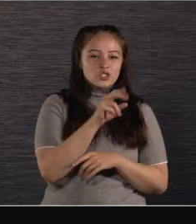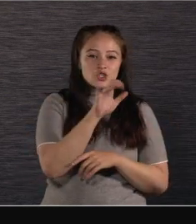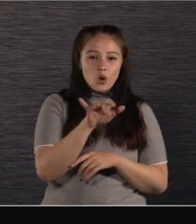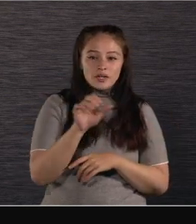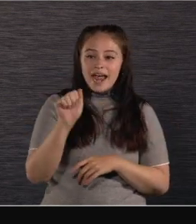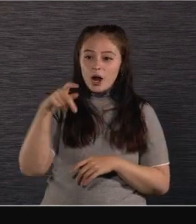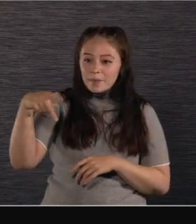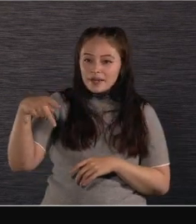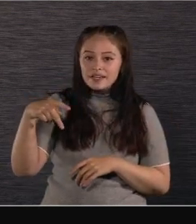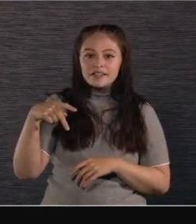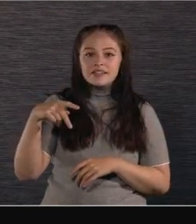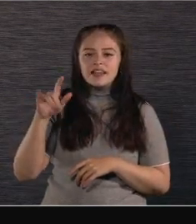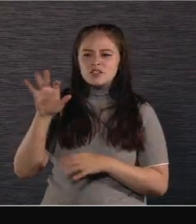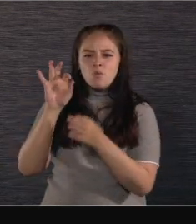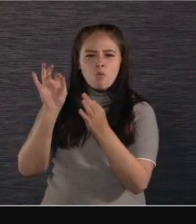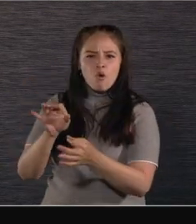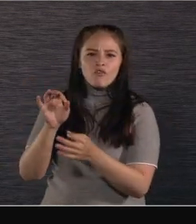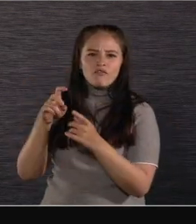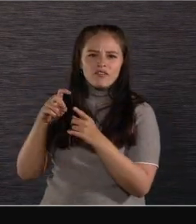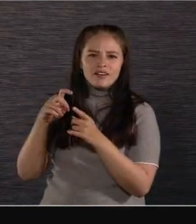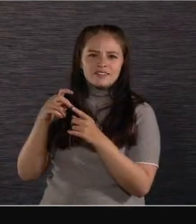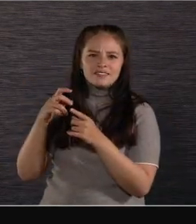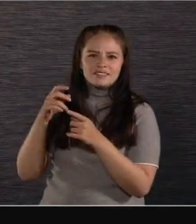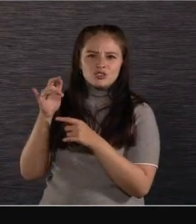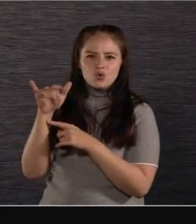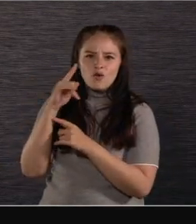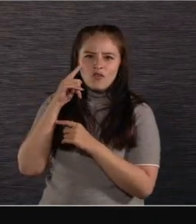Airpeak, The perfect tool for this Let's keep on keeping on woo